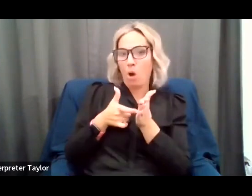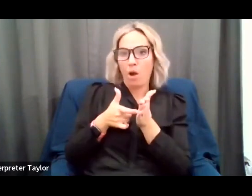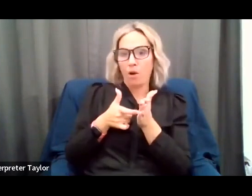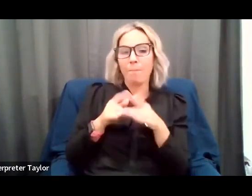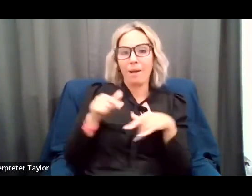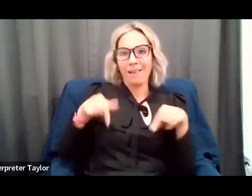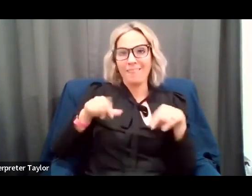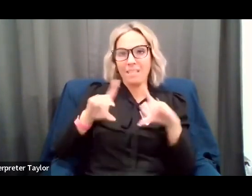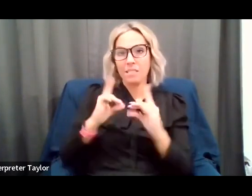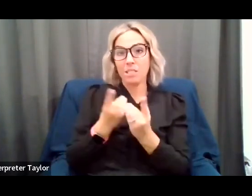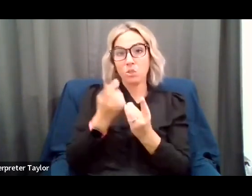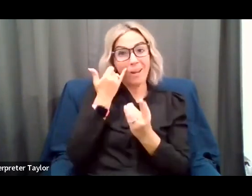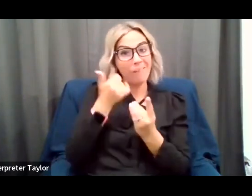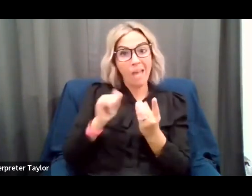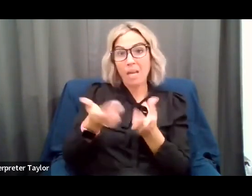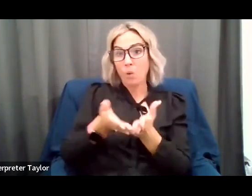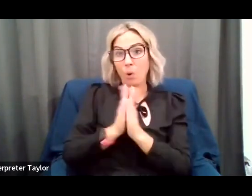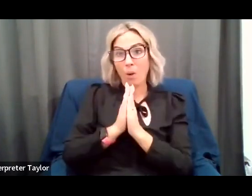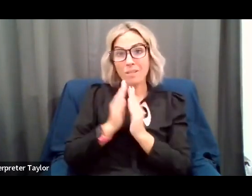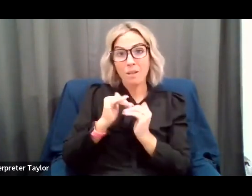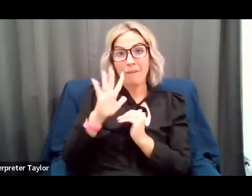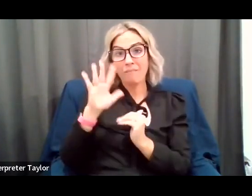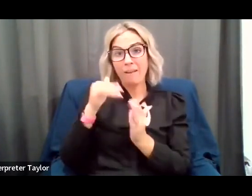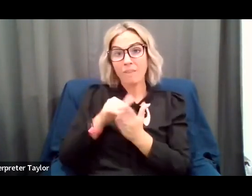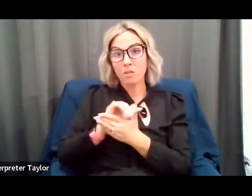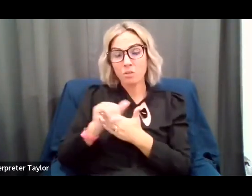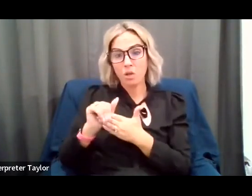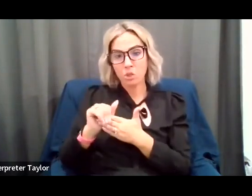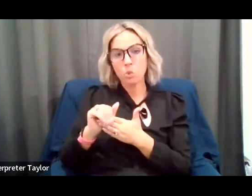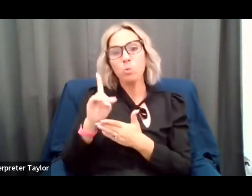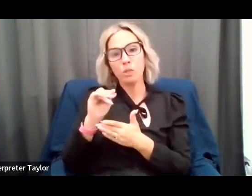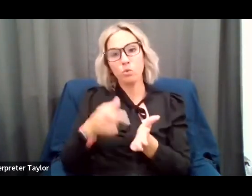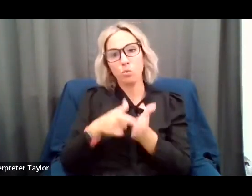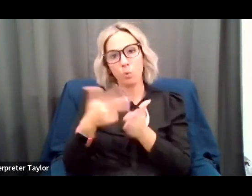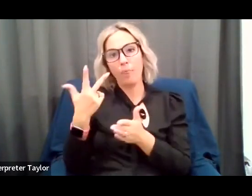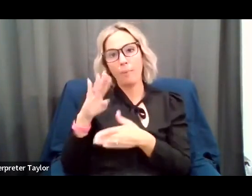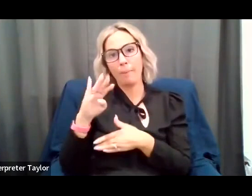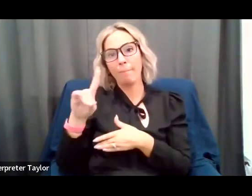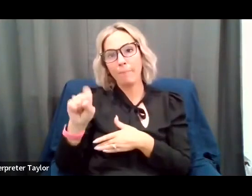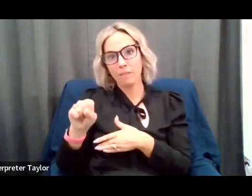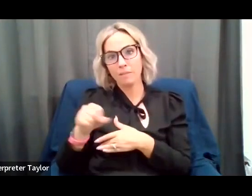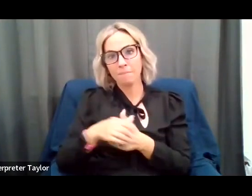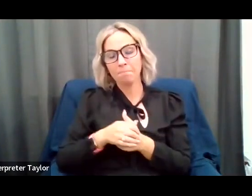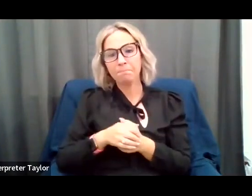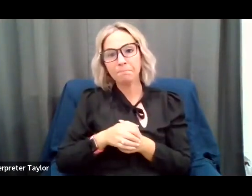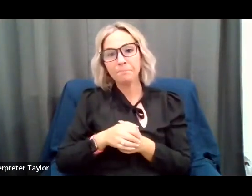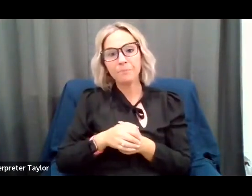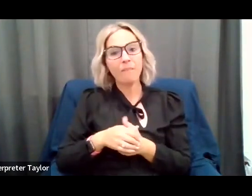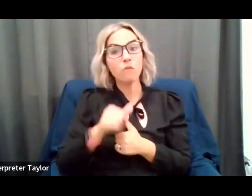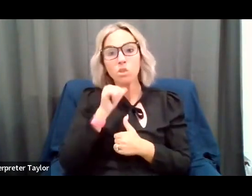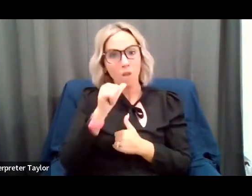if we have any requests that's 5,000 or more, we do require three bids and that's for non-construction.